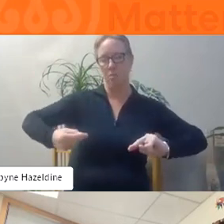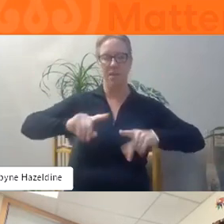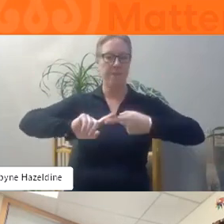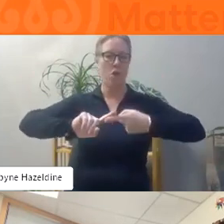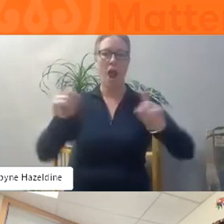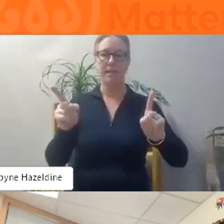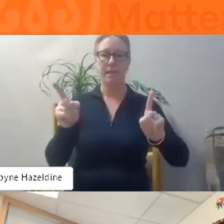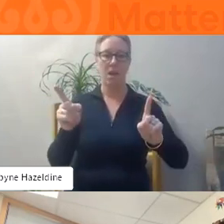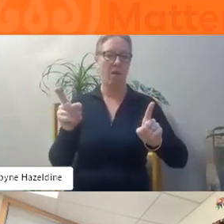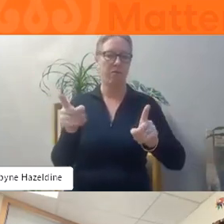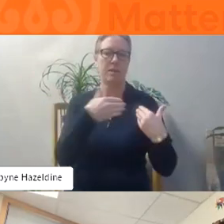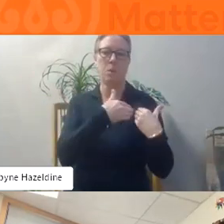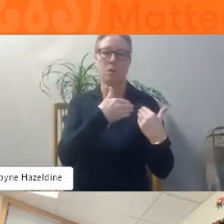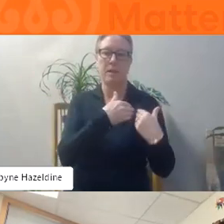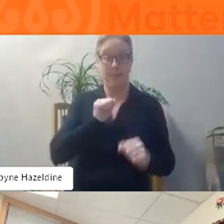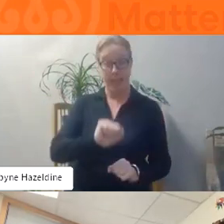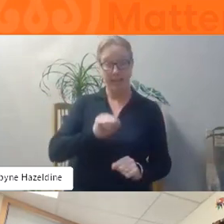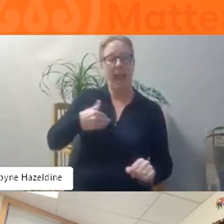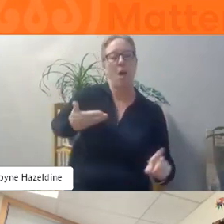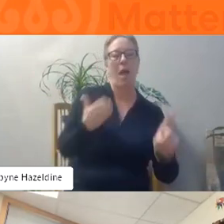that's been our aim and that's our strategy to bring it forward.